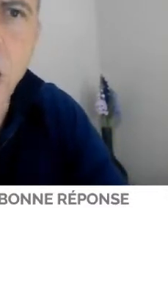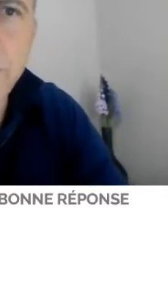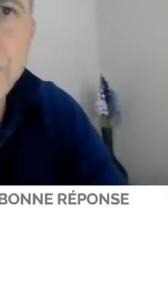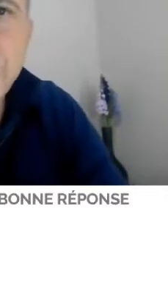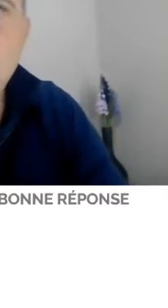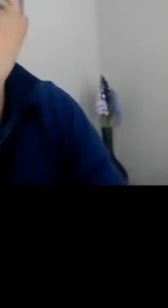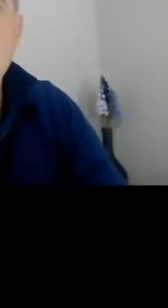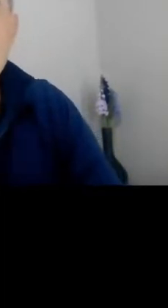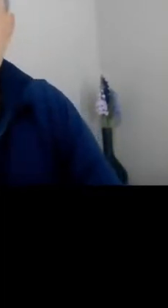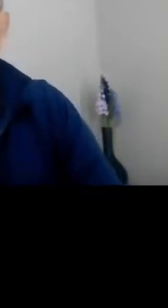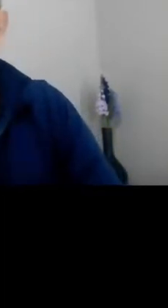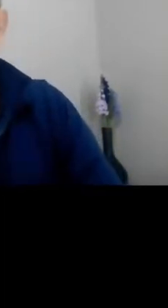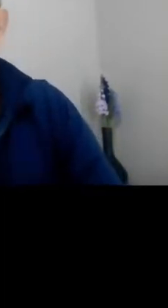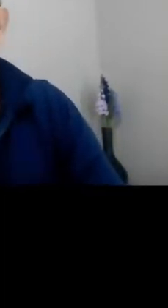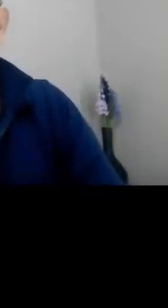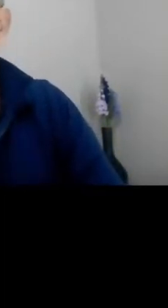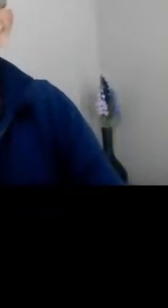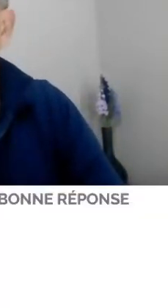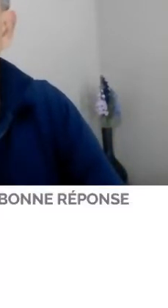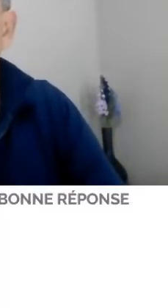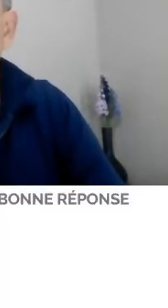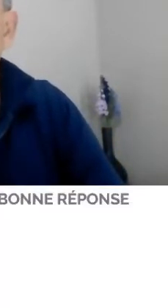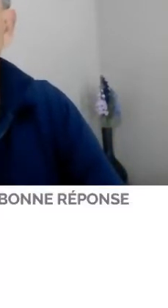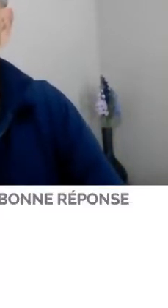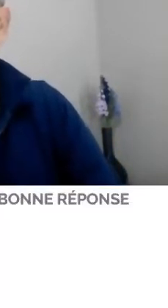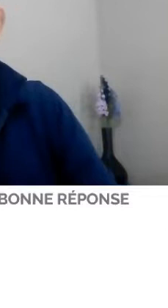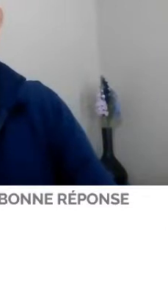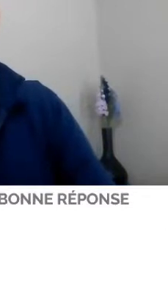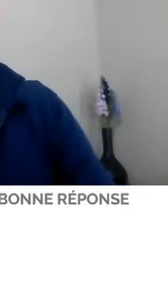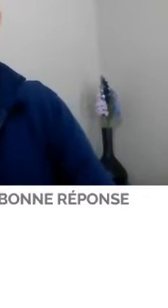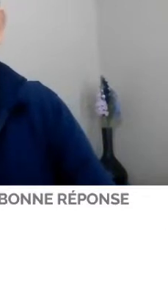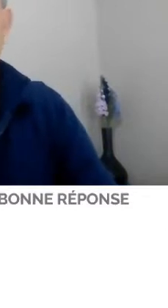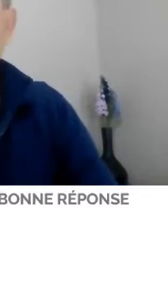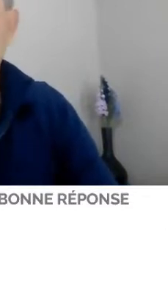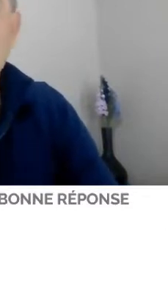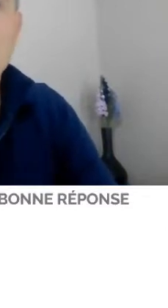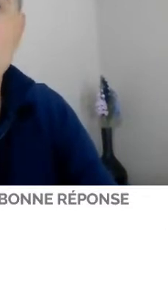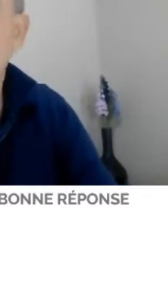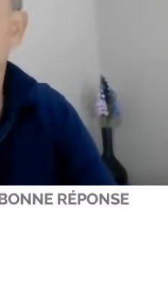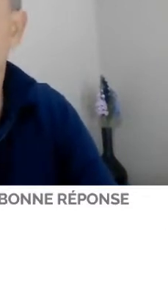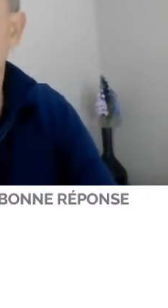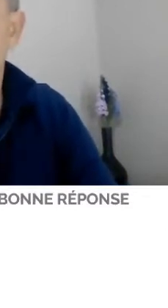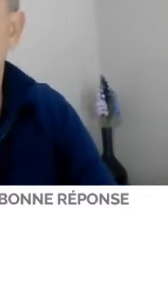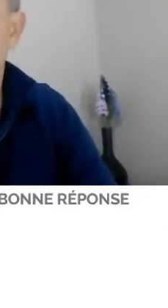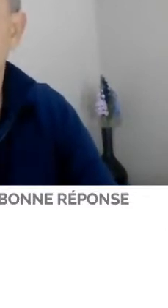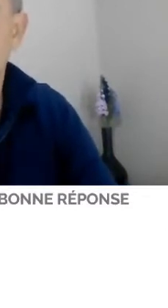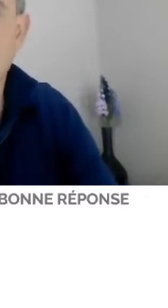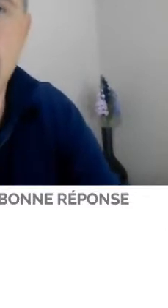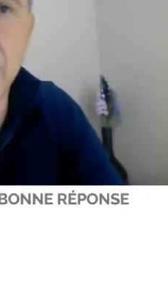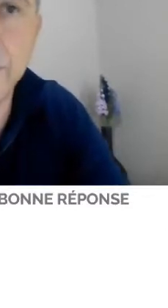are people that receive disability income support allowed any earnings outside their um